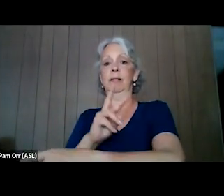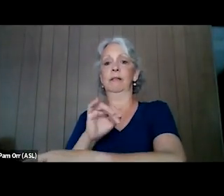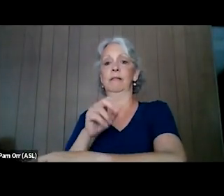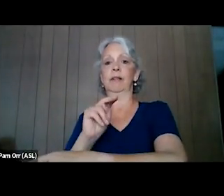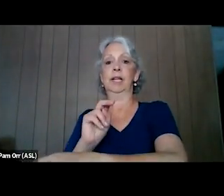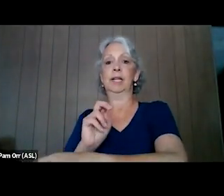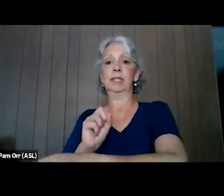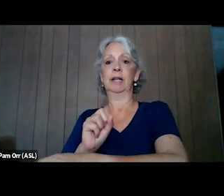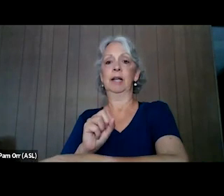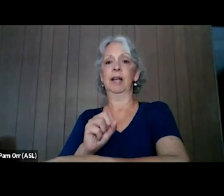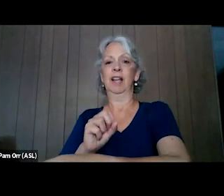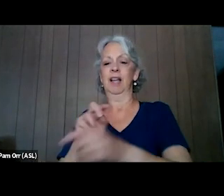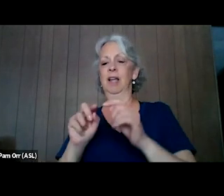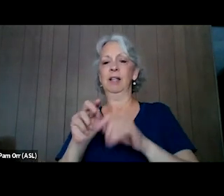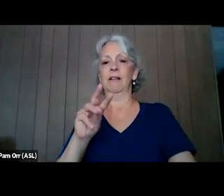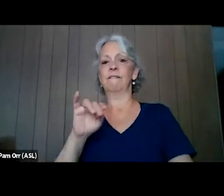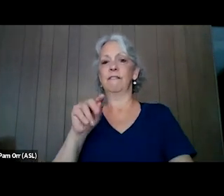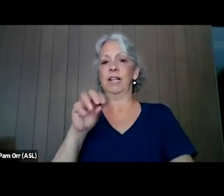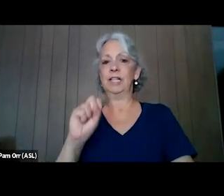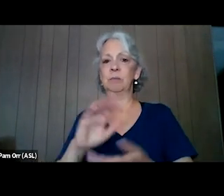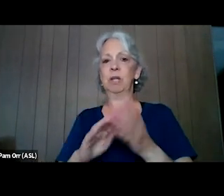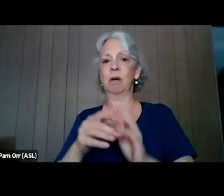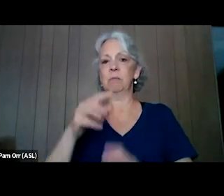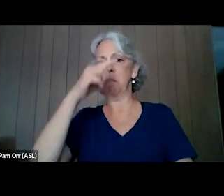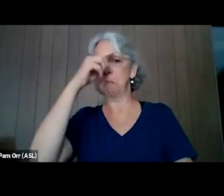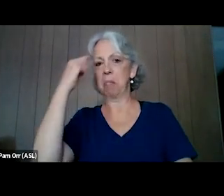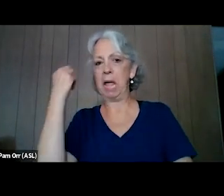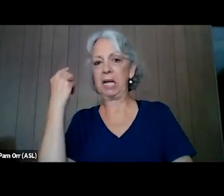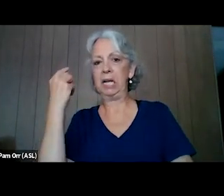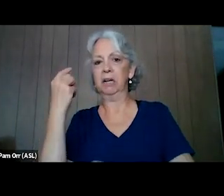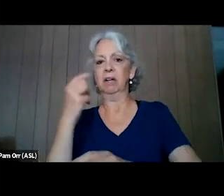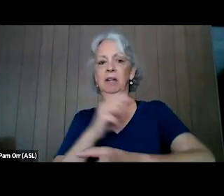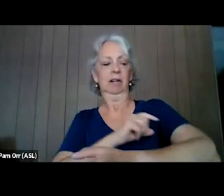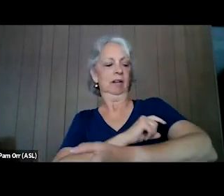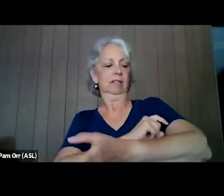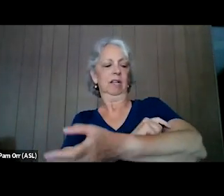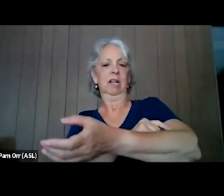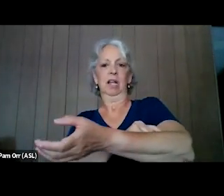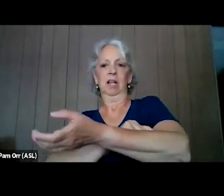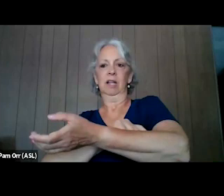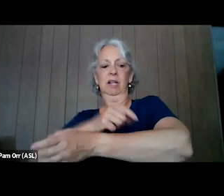and that it turns into one of those lesions that goes along their vein for two or three inches.